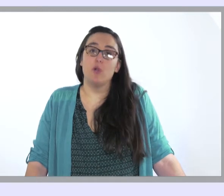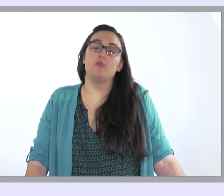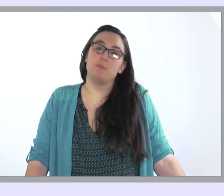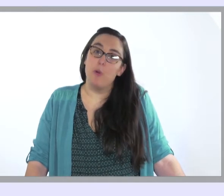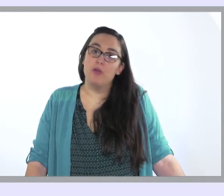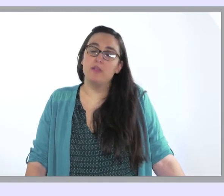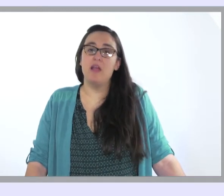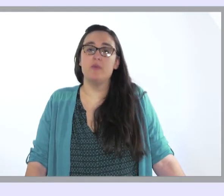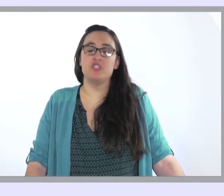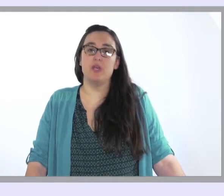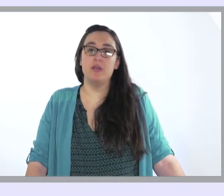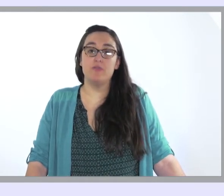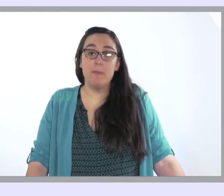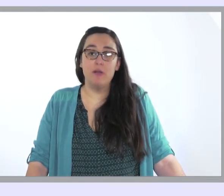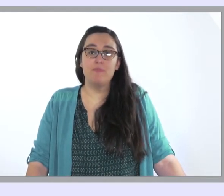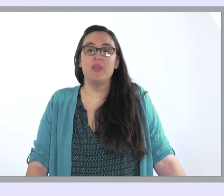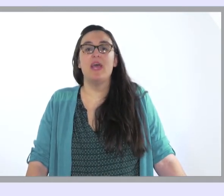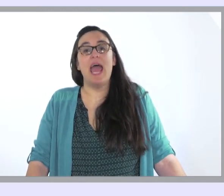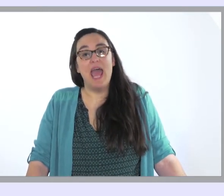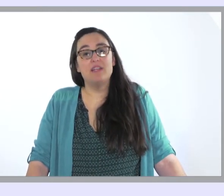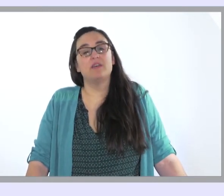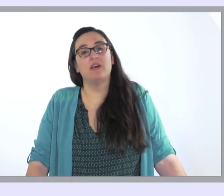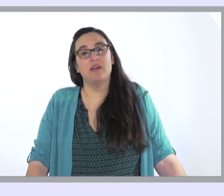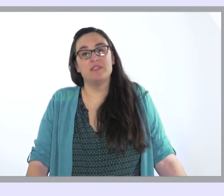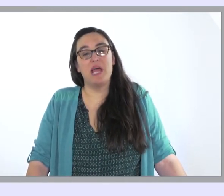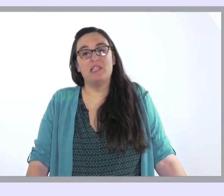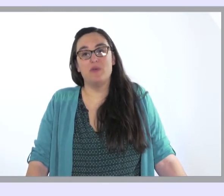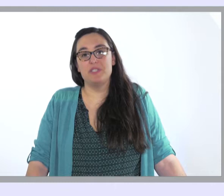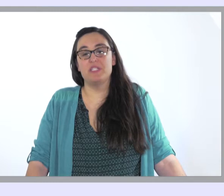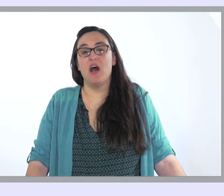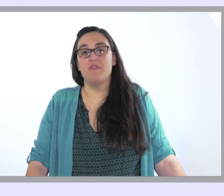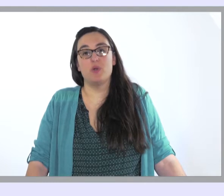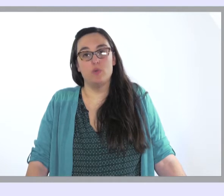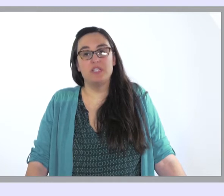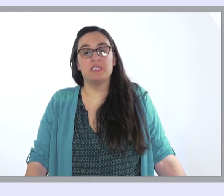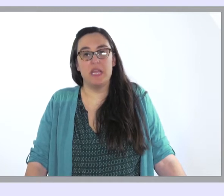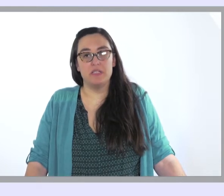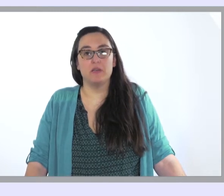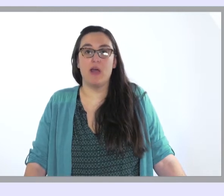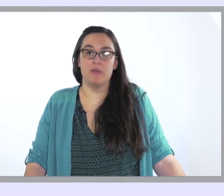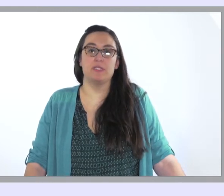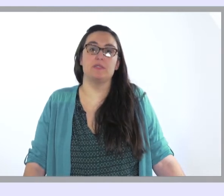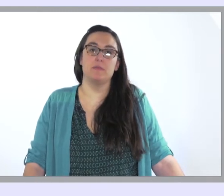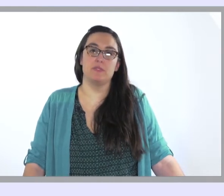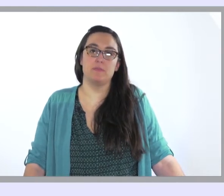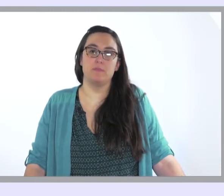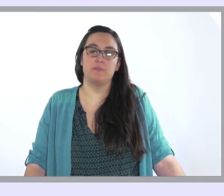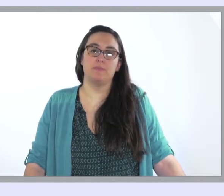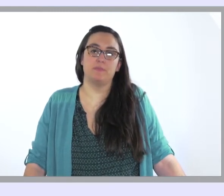follow the spoken language grammar while sign languages have their own distinct grammar systems.